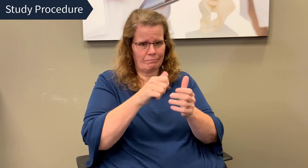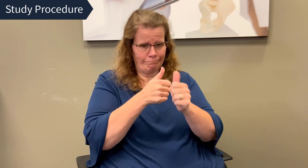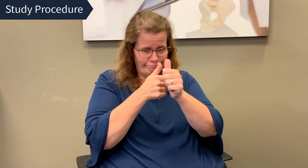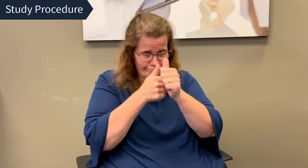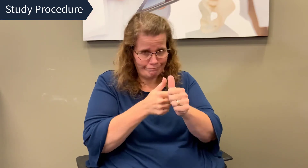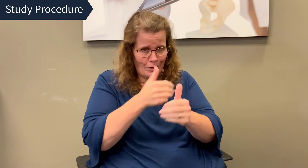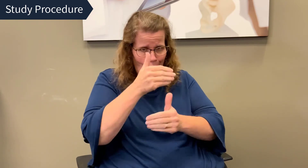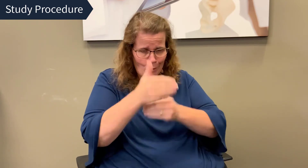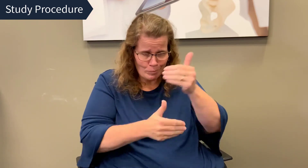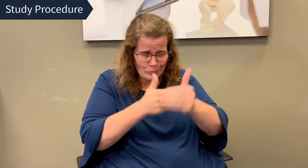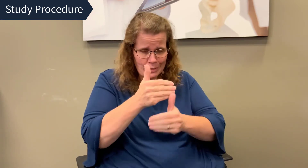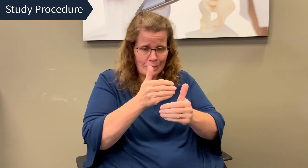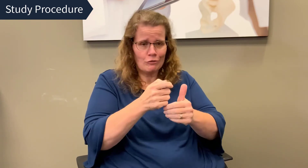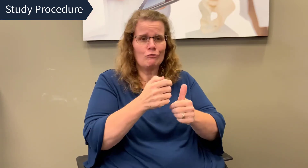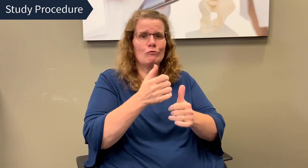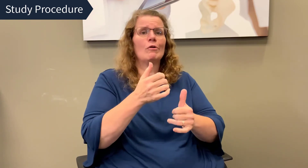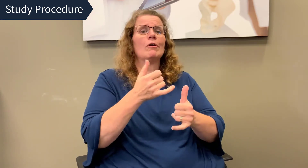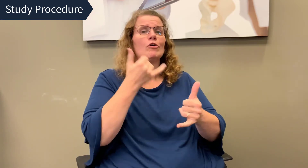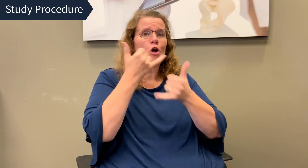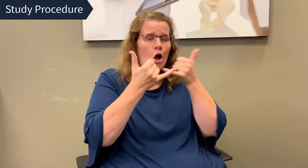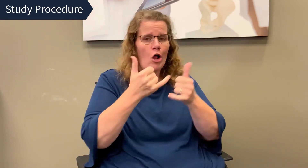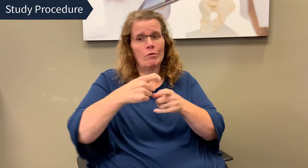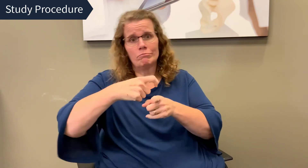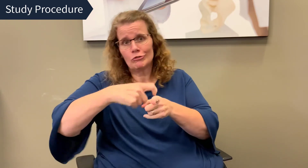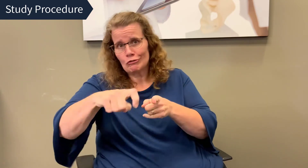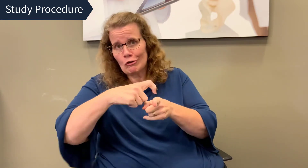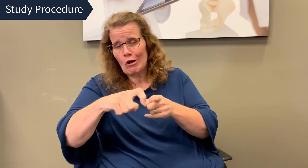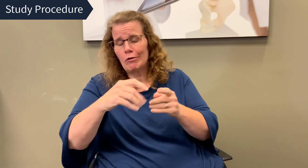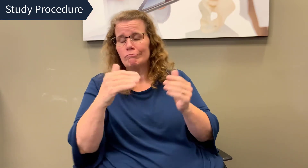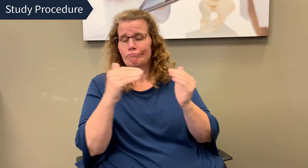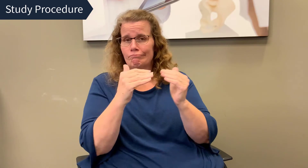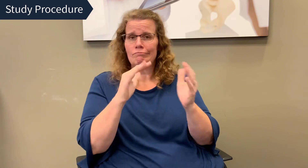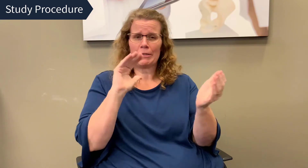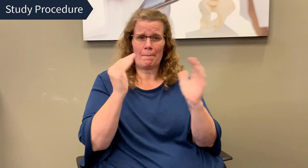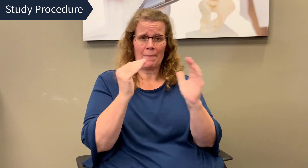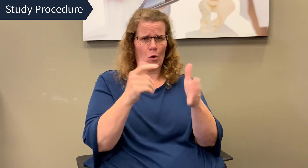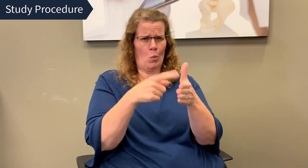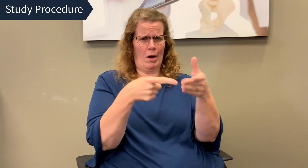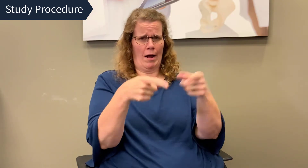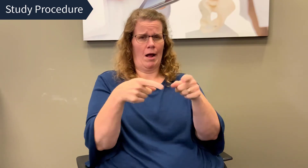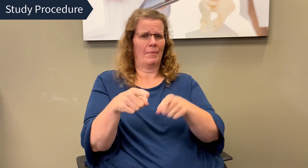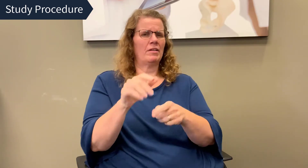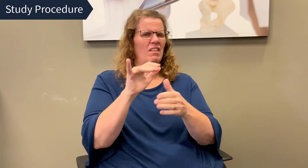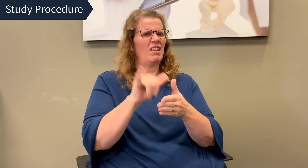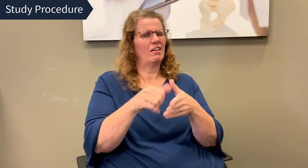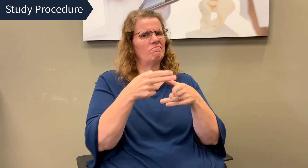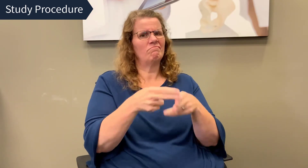investigated at a point in time. It had an audit study design. Audit studies are